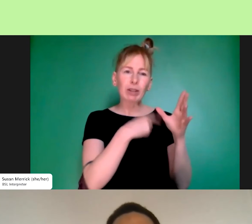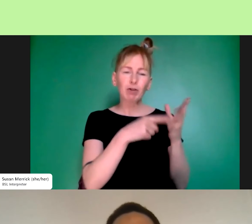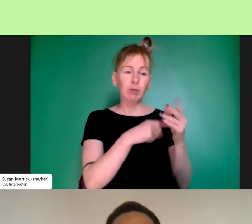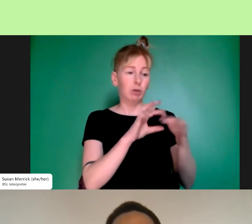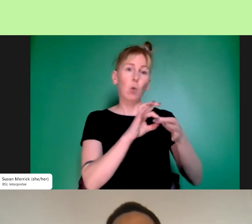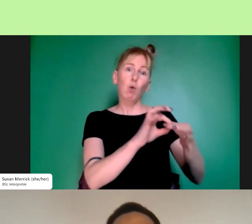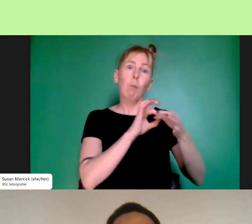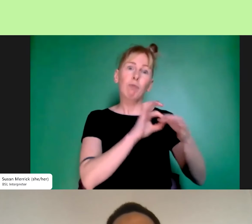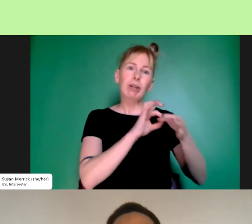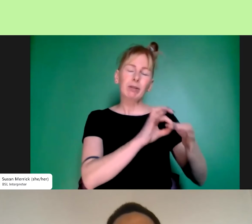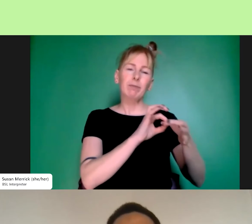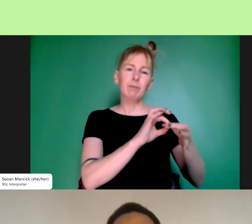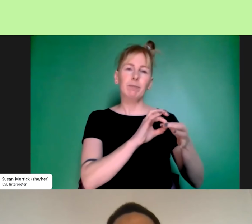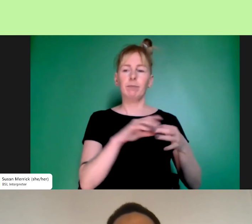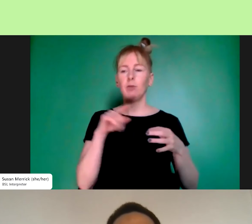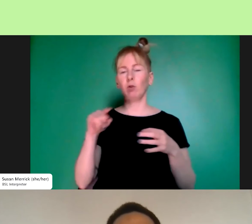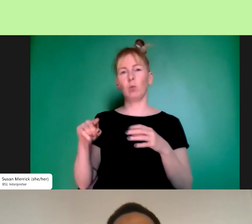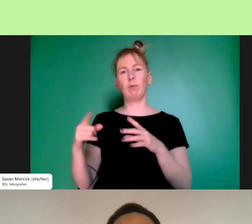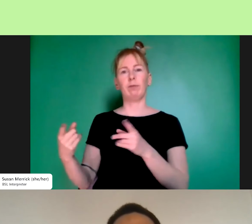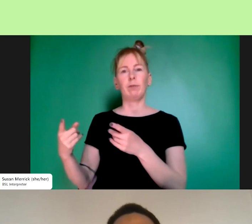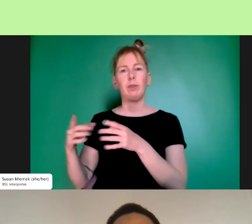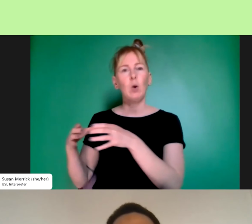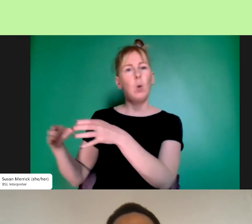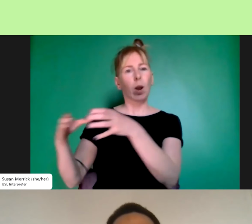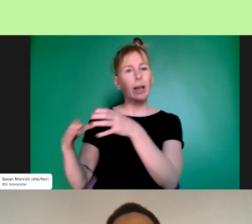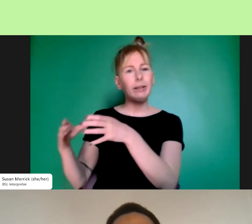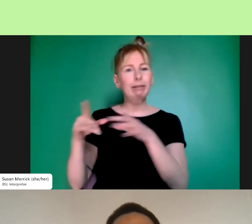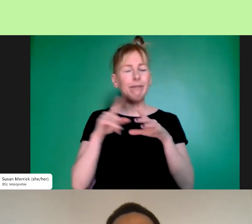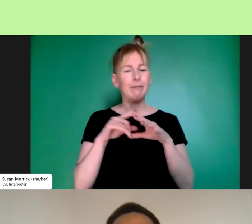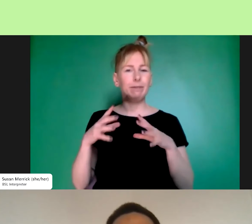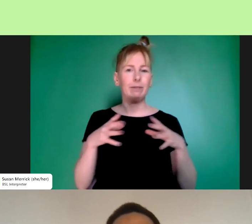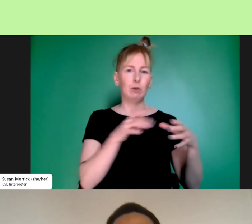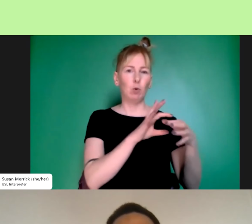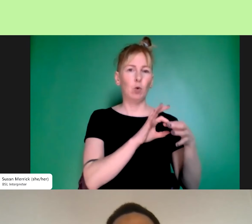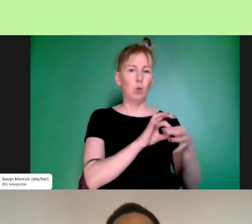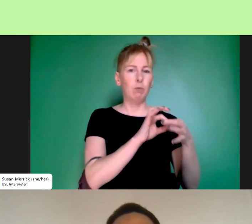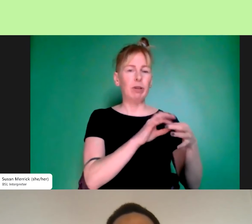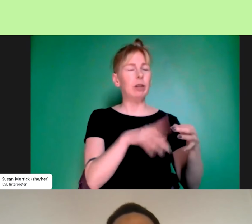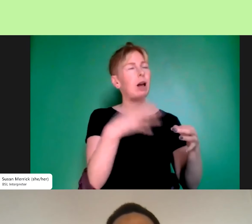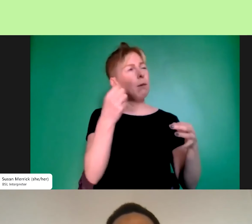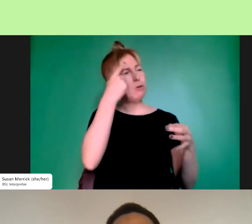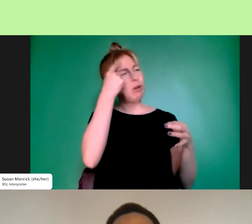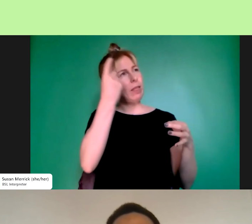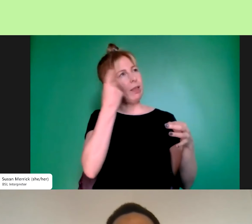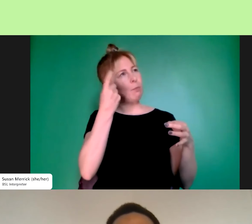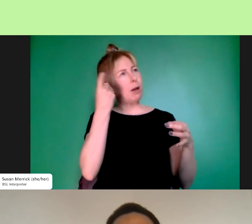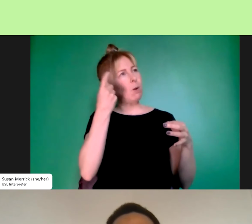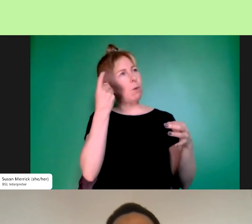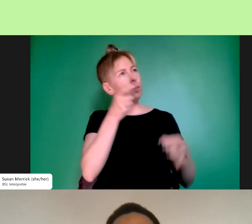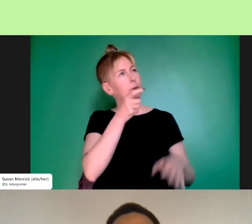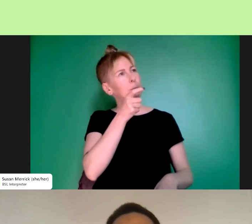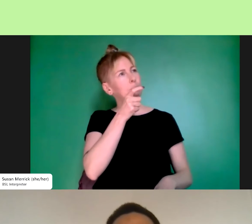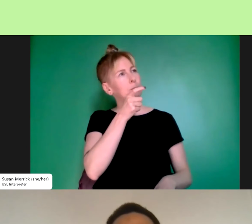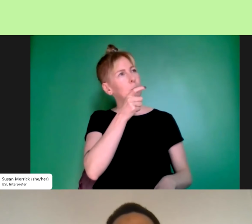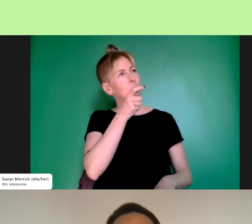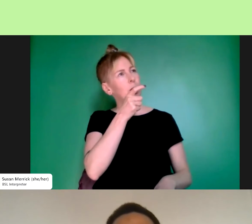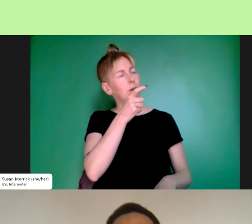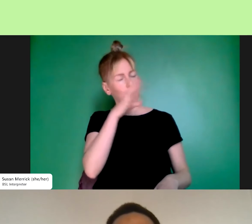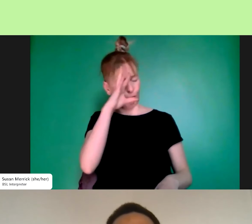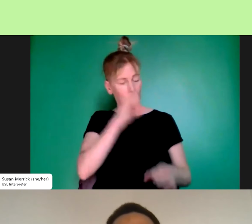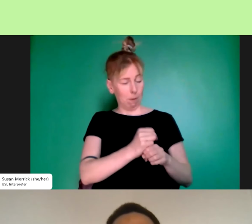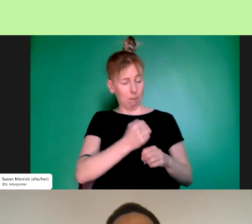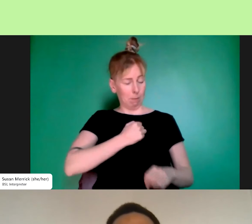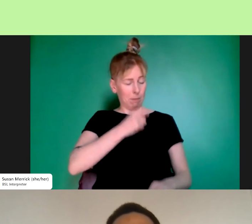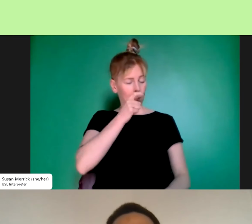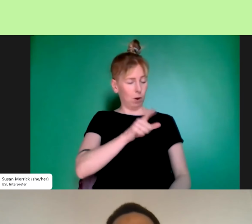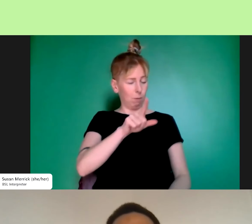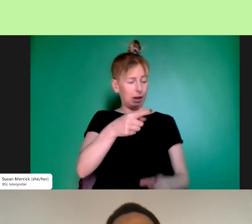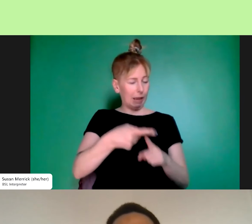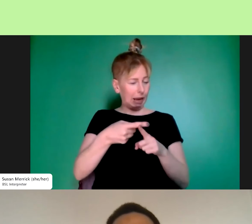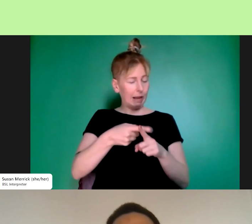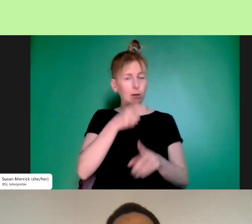what, oh [speaking isiZulu]…English has just escaped my mouth…metropolitan, like in